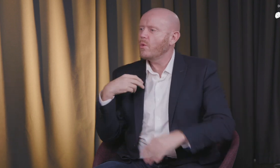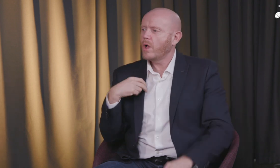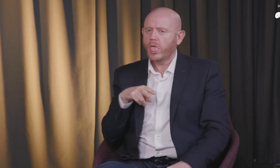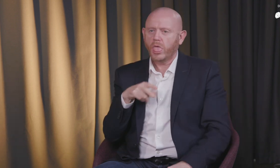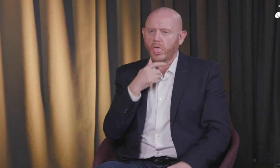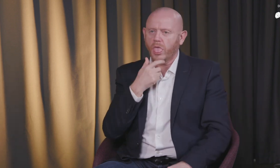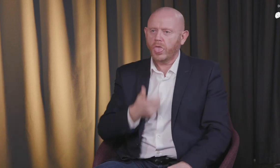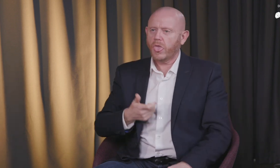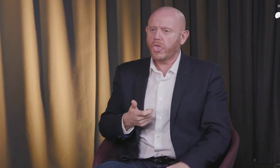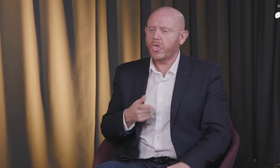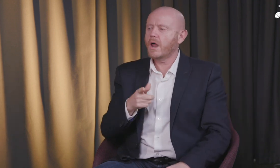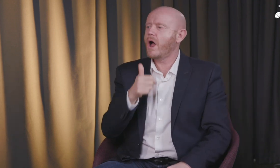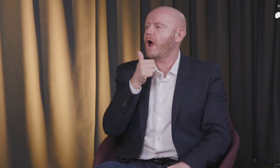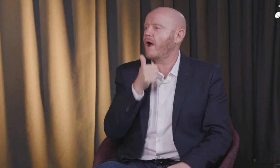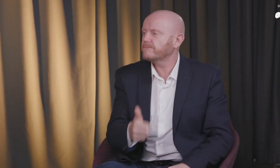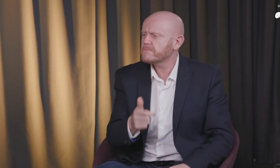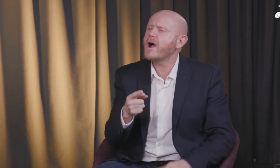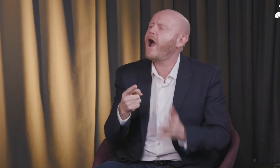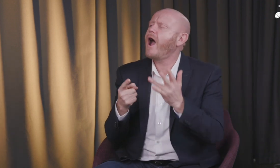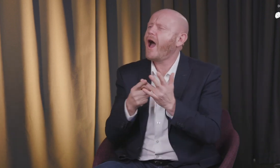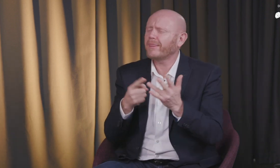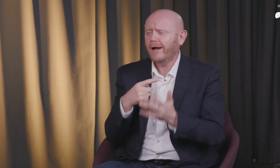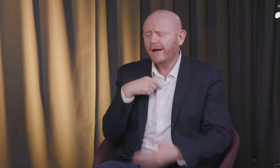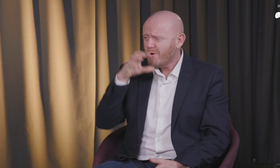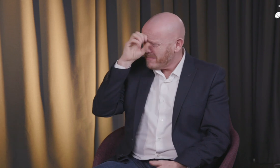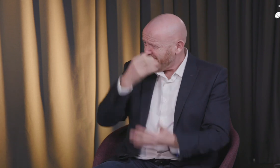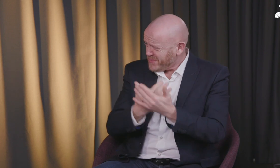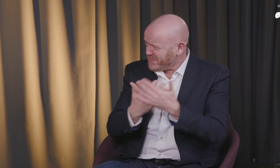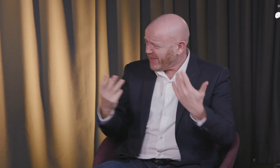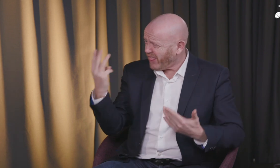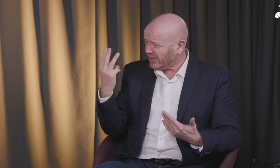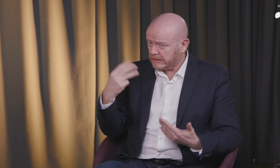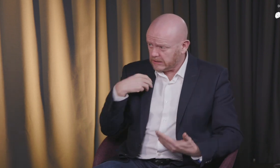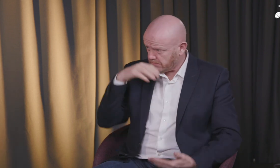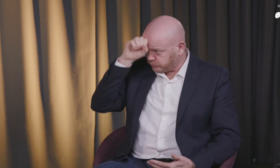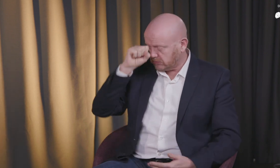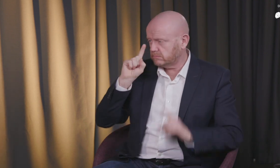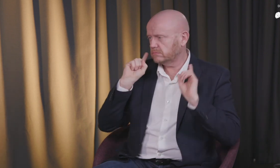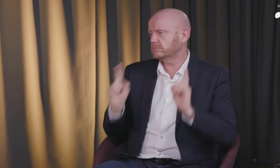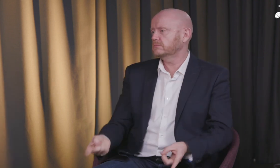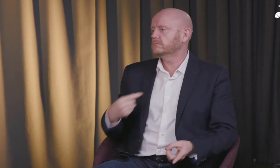I watched in awe. That was very good. I can’t remember many more, there have been so many over the past 13 festivals, it’s impossible.